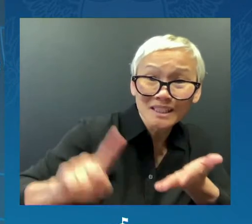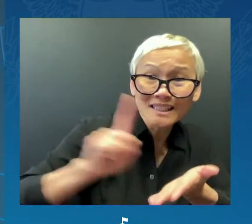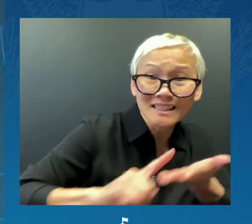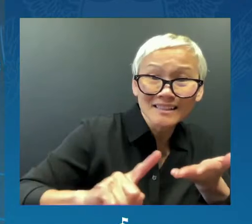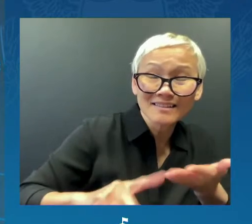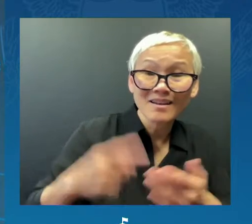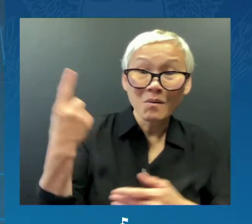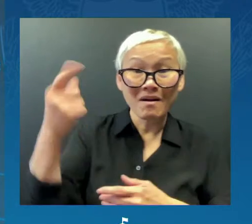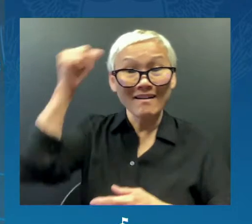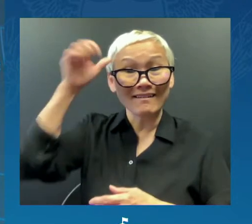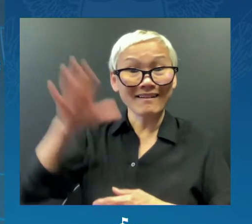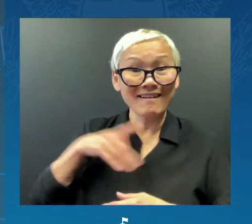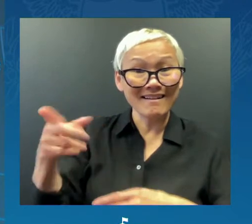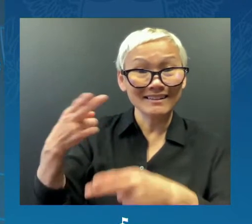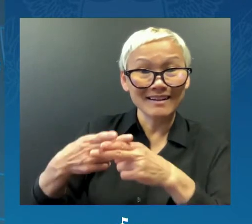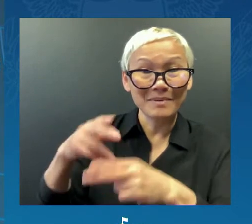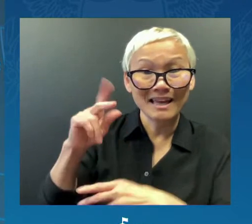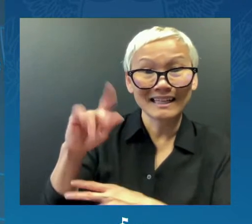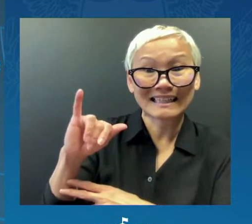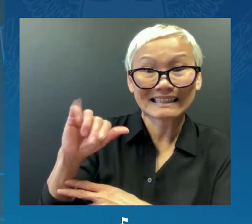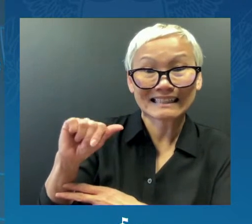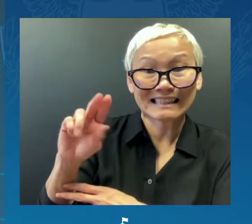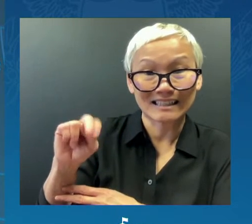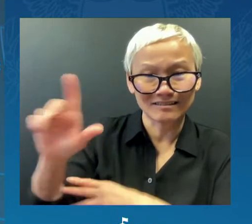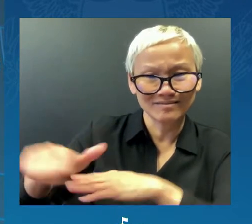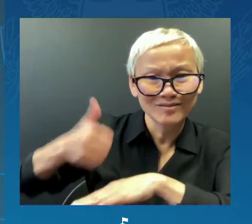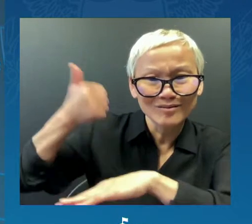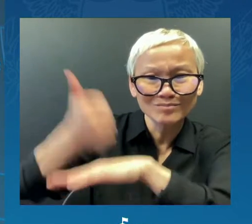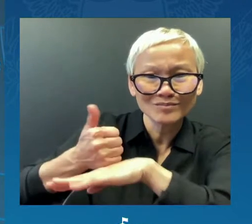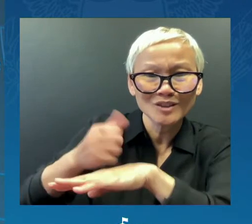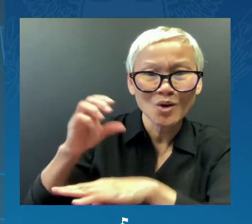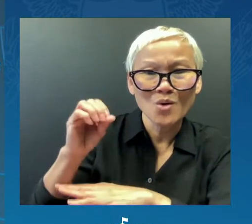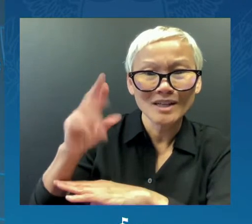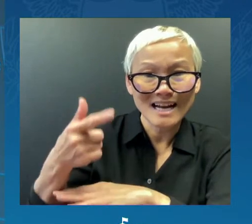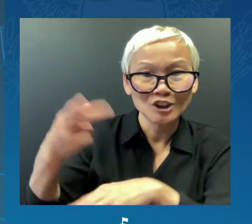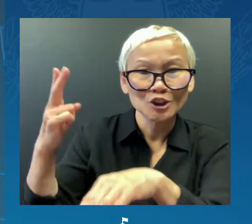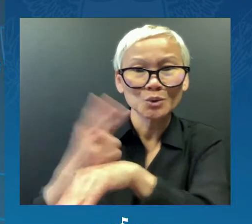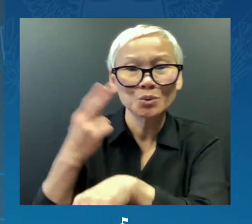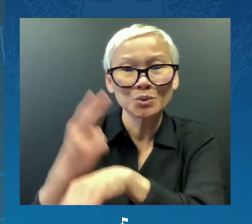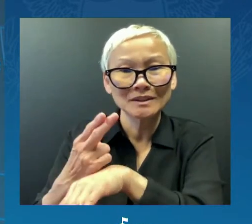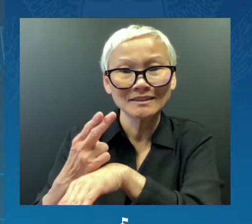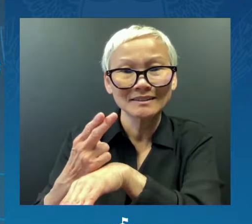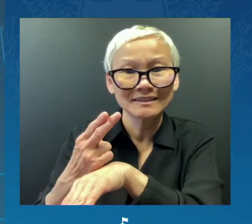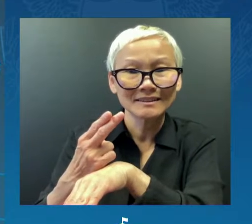that uses animation, comics, and radio stories to encourage young people